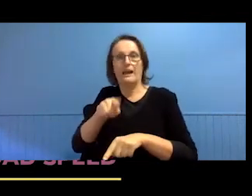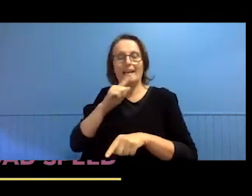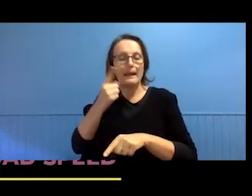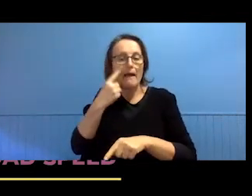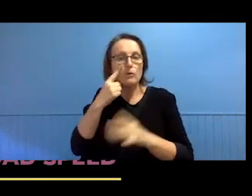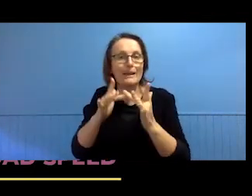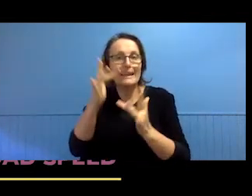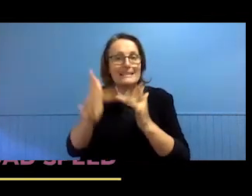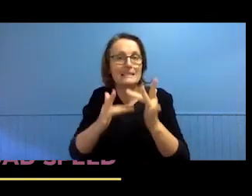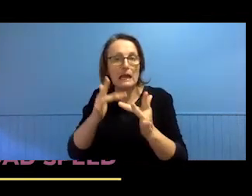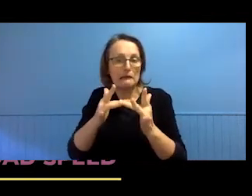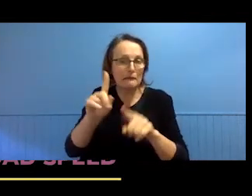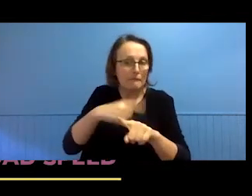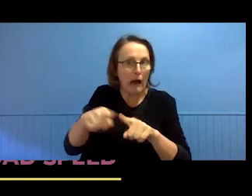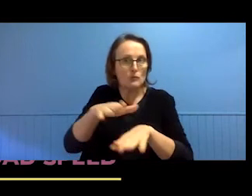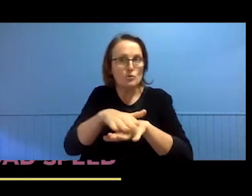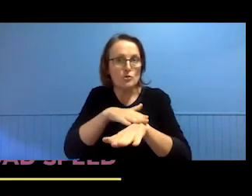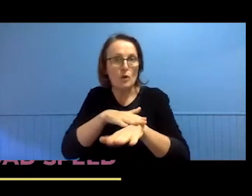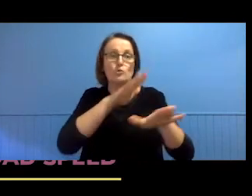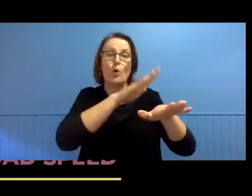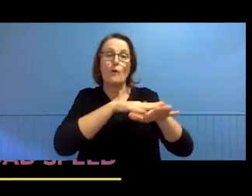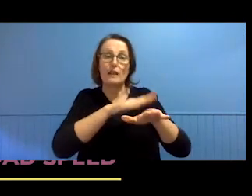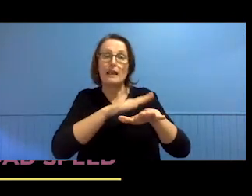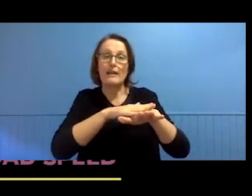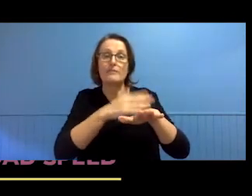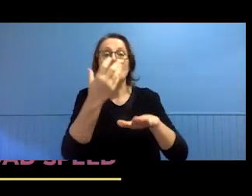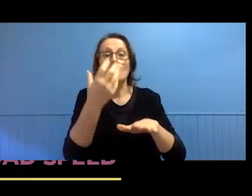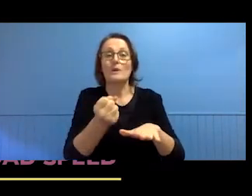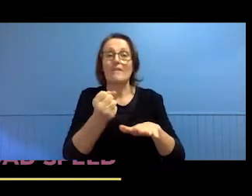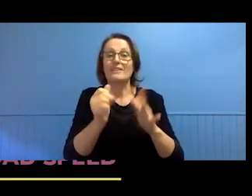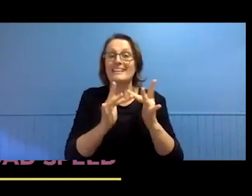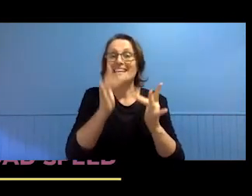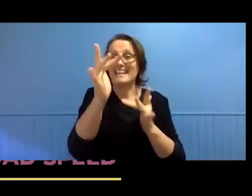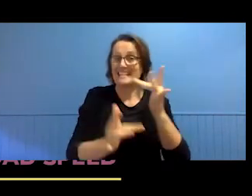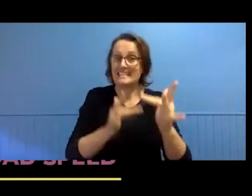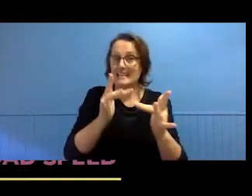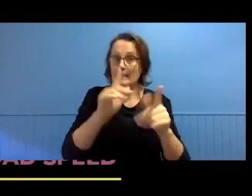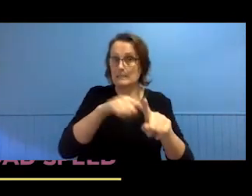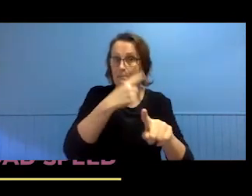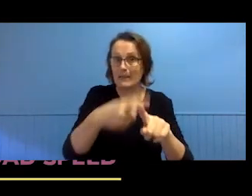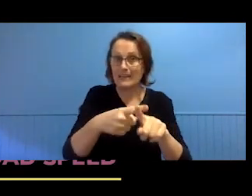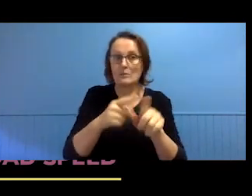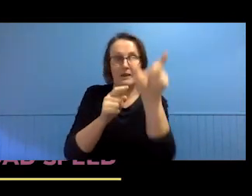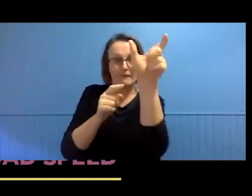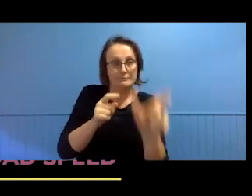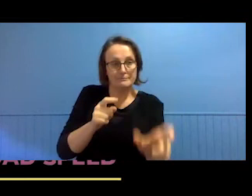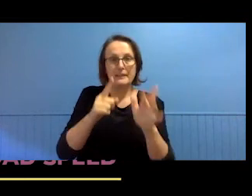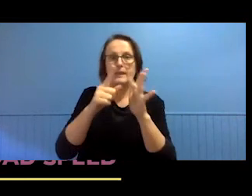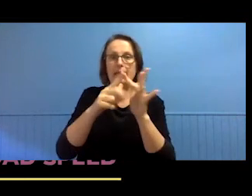the left of the screen here, we got the internet speed screen. On the left of the screen, we got a column that says image resolution. Now,